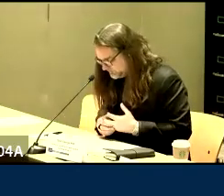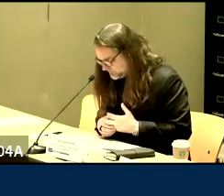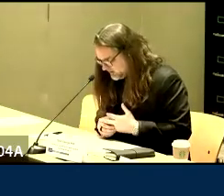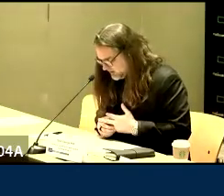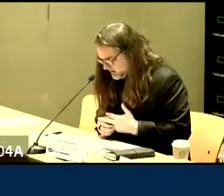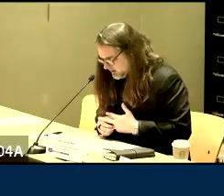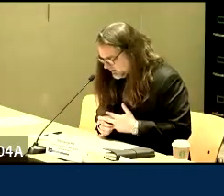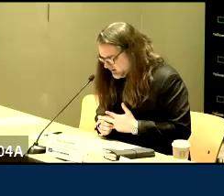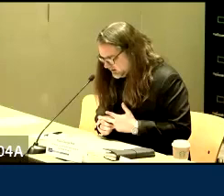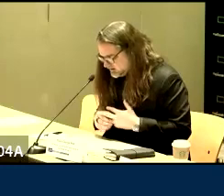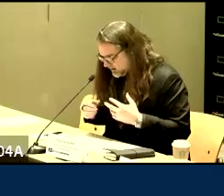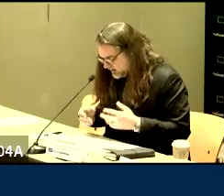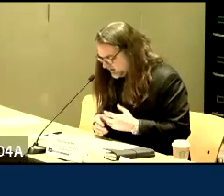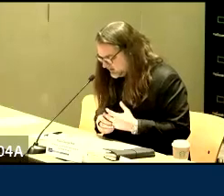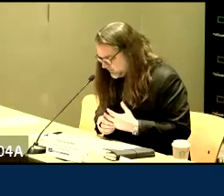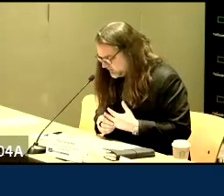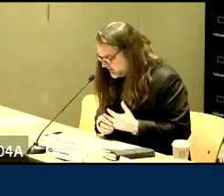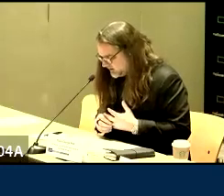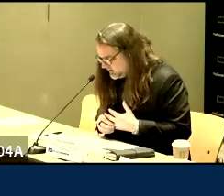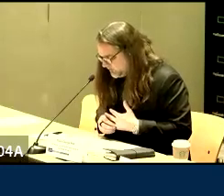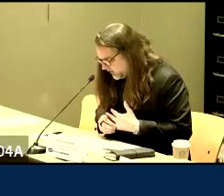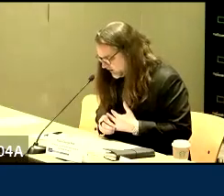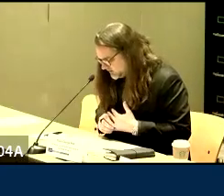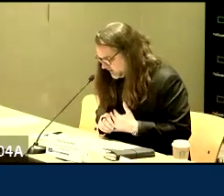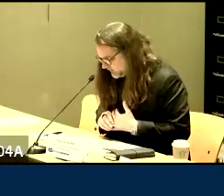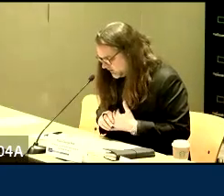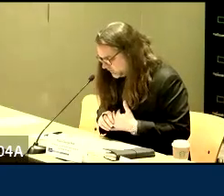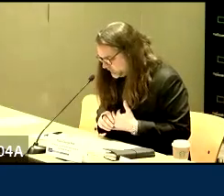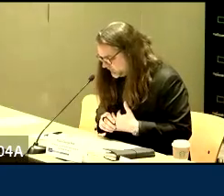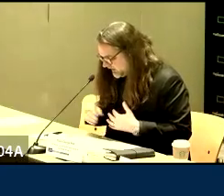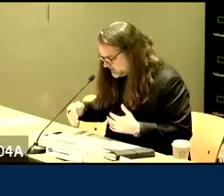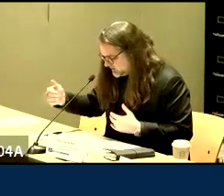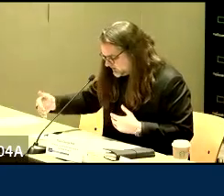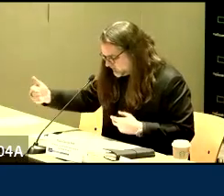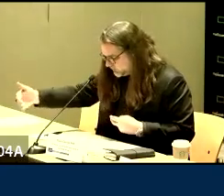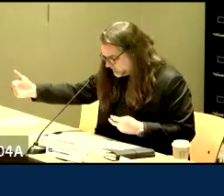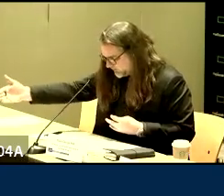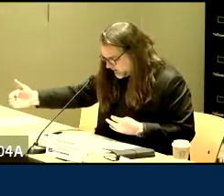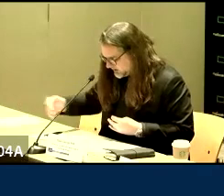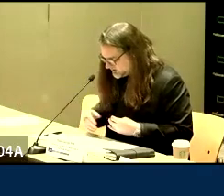Insight Net is going to be a key part of our goal to advance the system, the tools and the products.